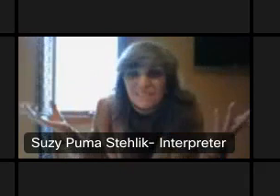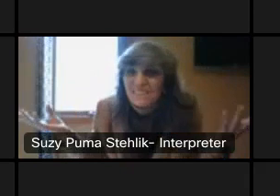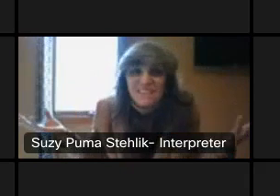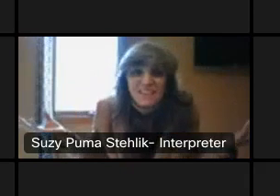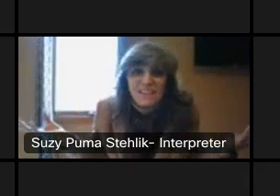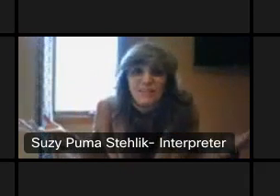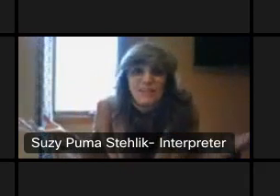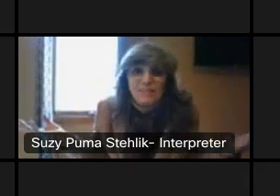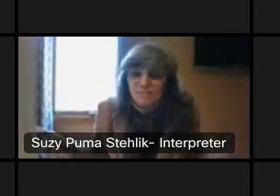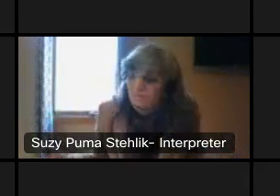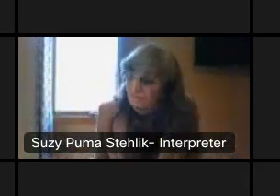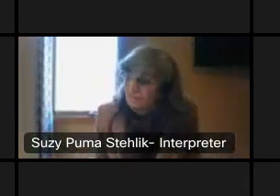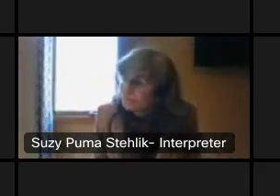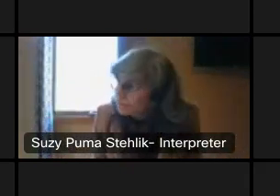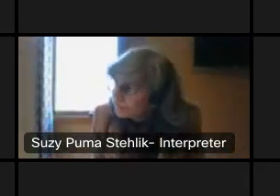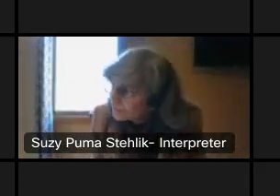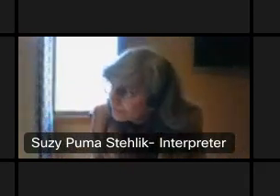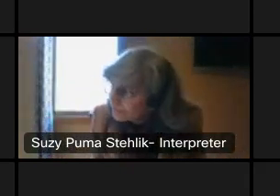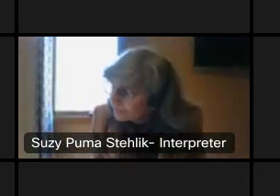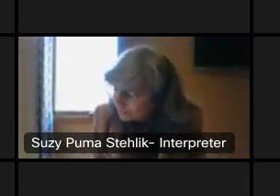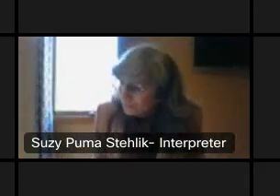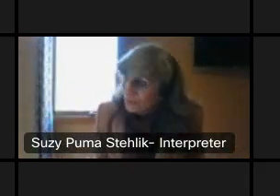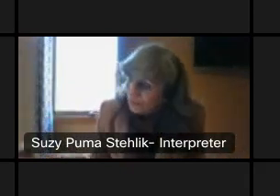It's officially officially open.